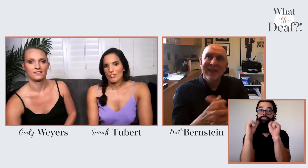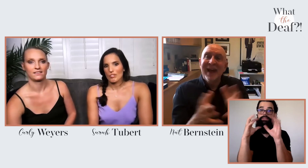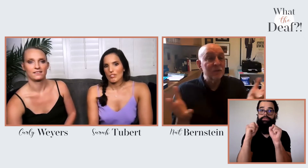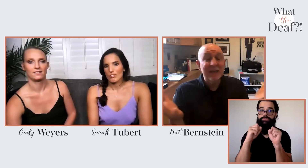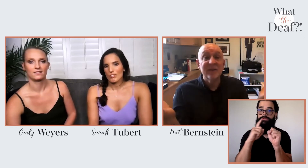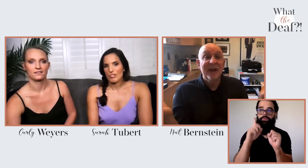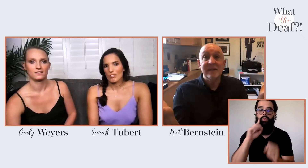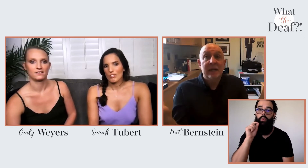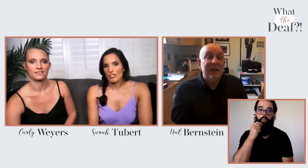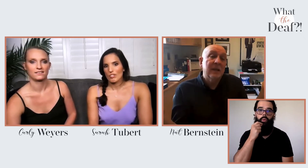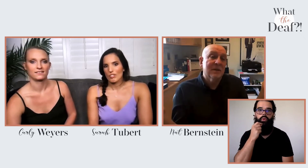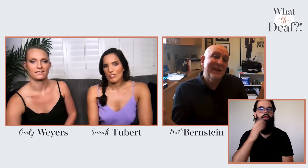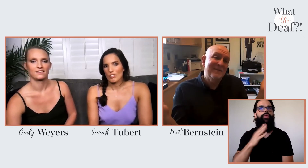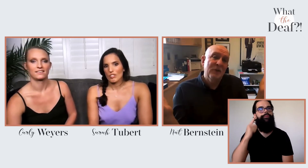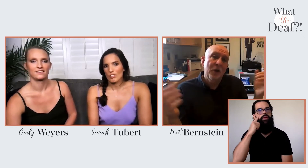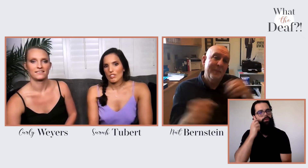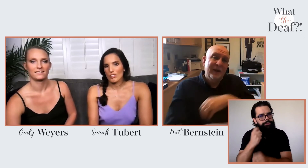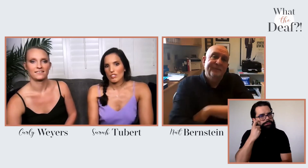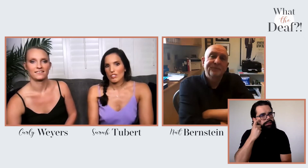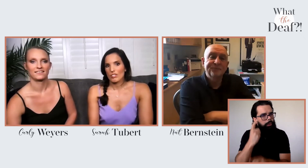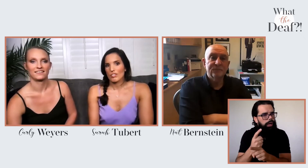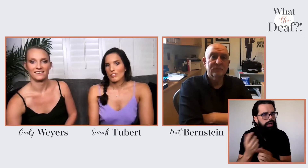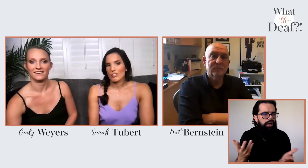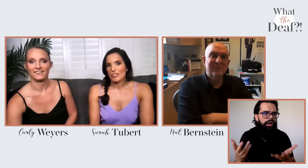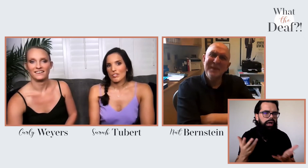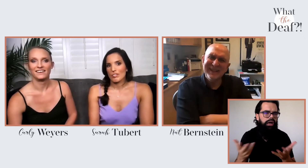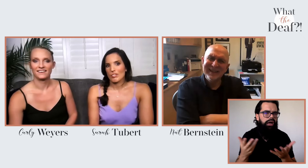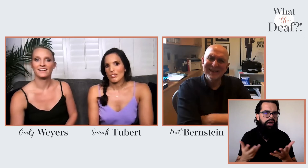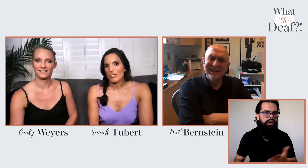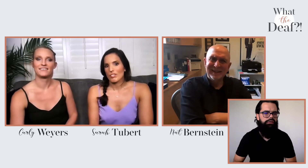And that's really kind of fascinating, again, it's something I've never thought about. That makes sense?